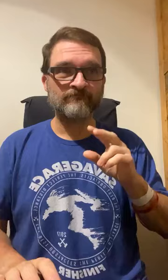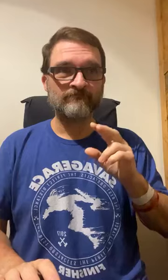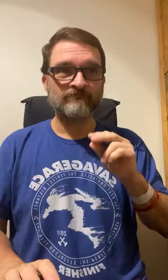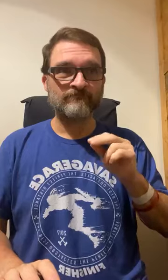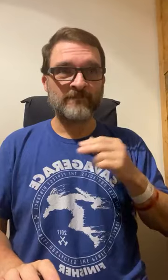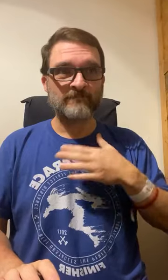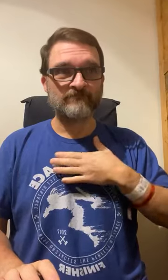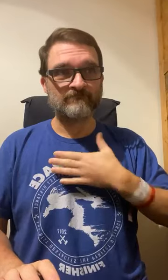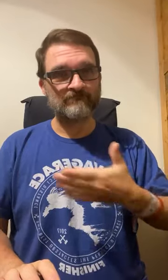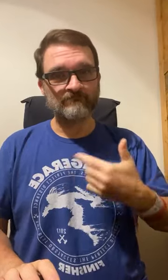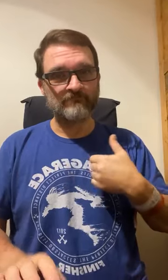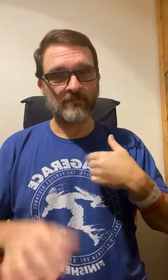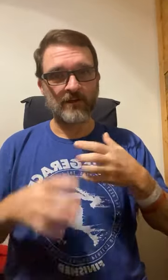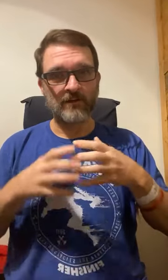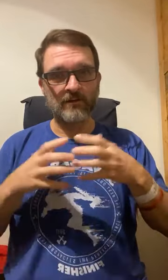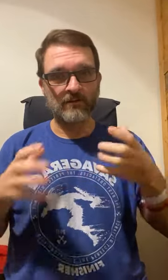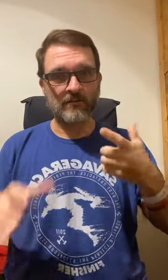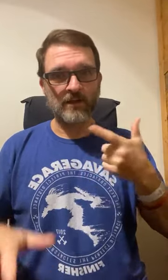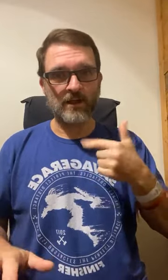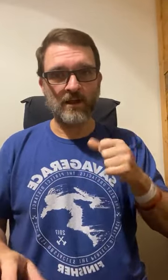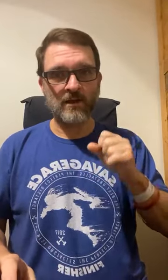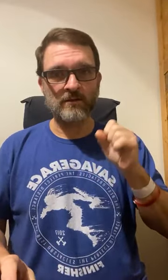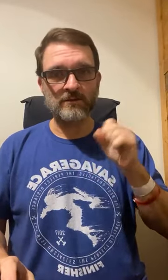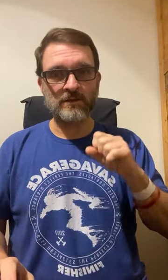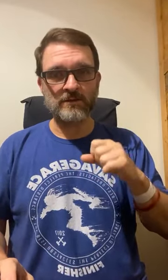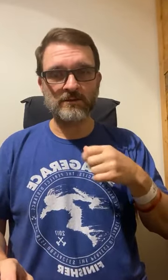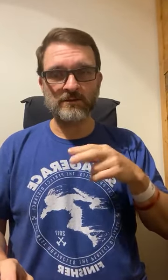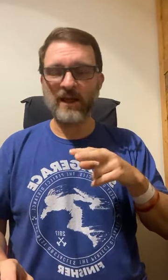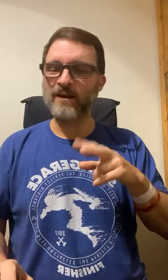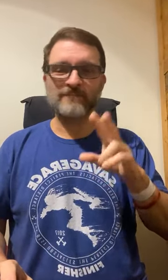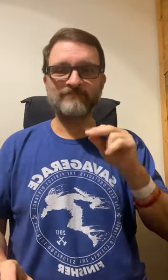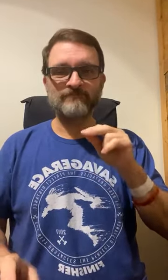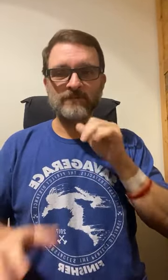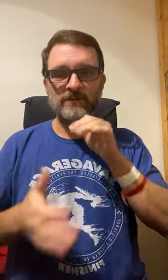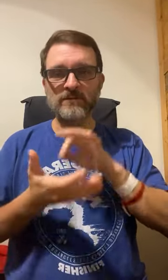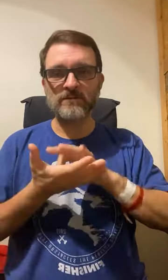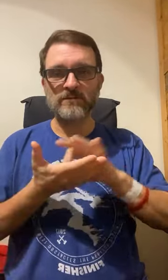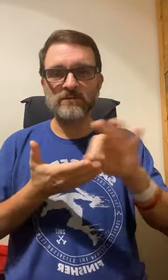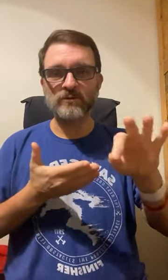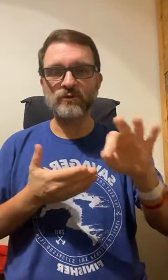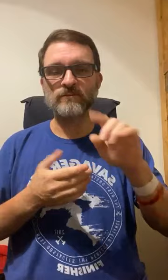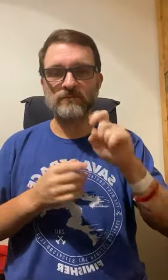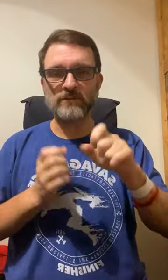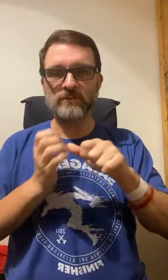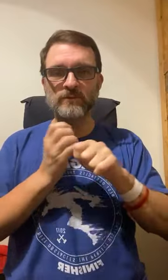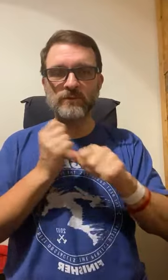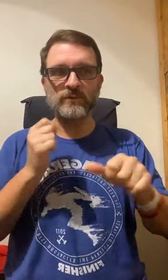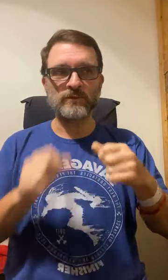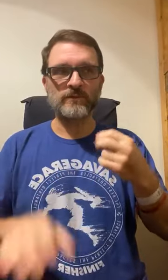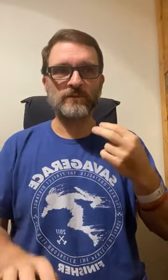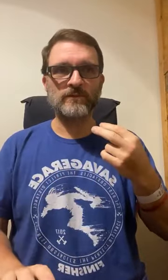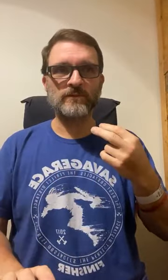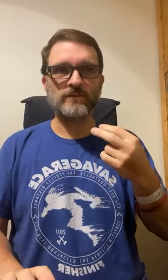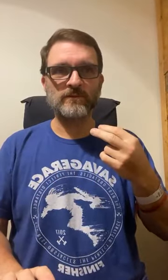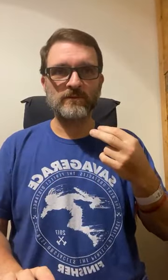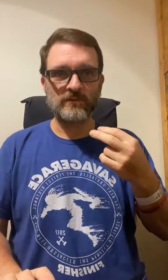I confessed to having a lot of gas and farting. He said "Nope that does not count. You must have actual bowel movement.